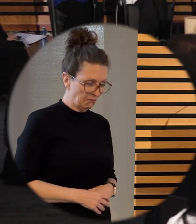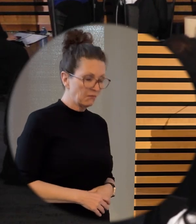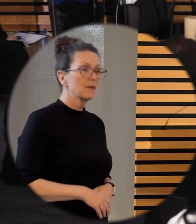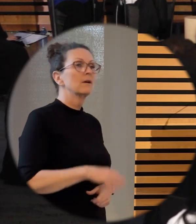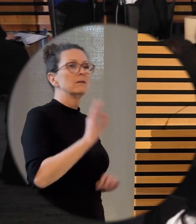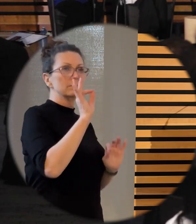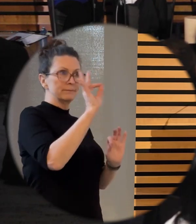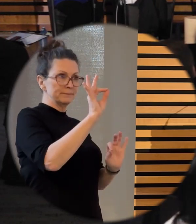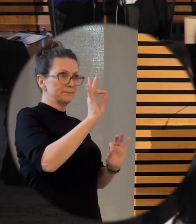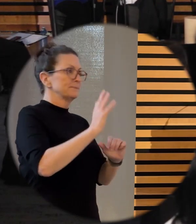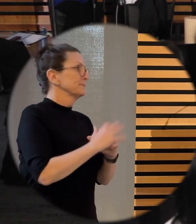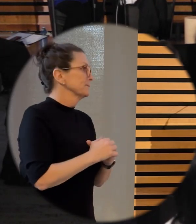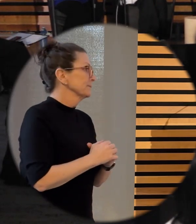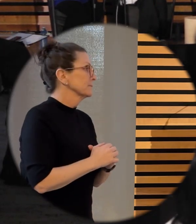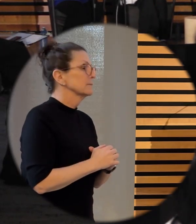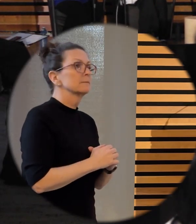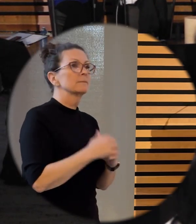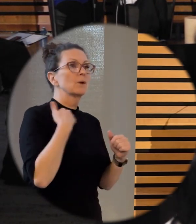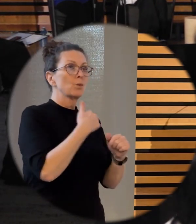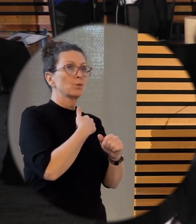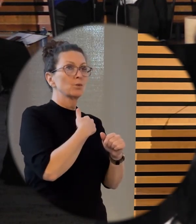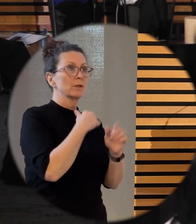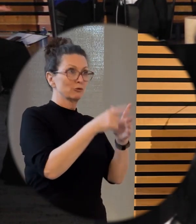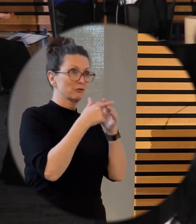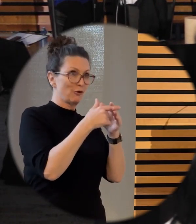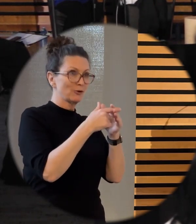So, as I said at the outset, this is the first time I've had the opportunity for a live audience.